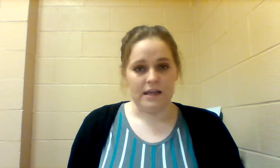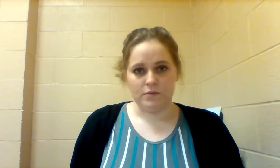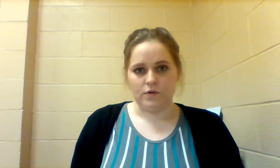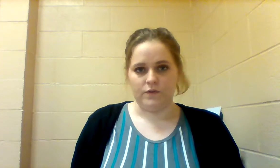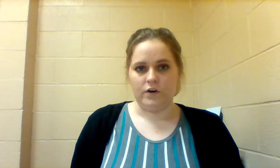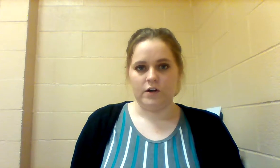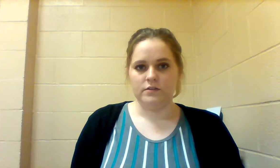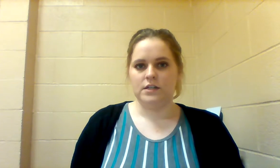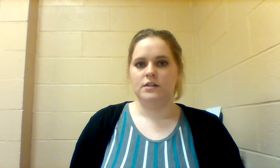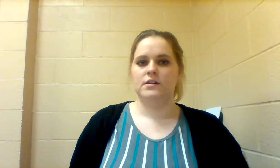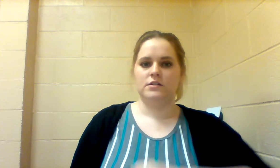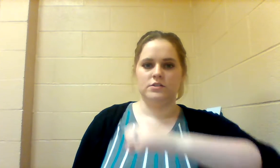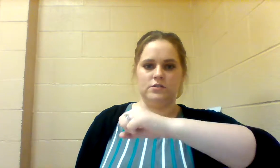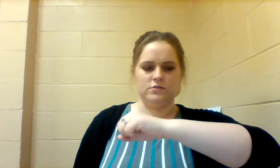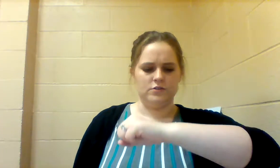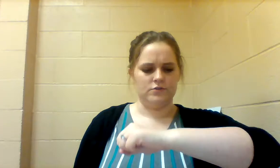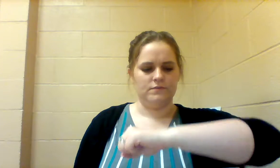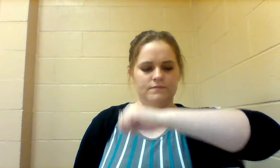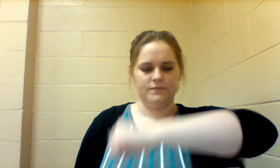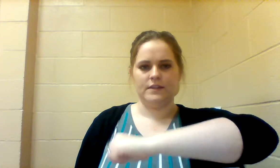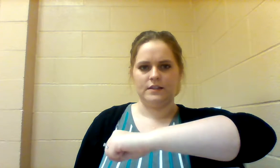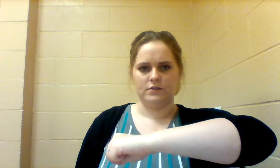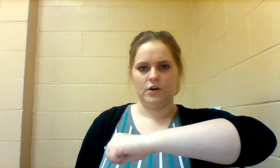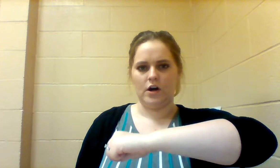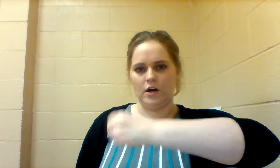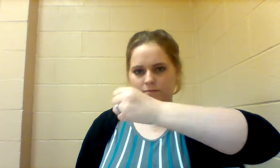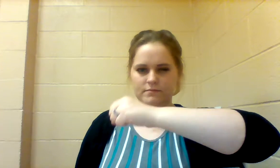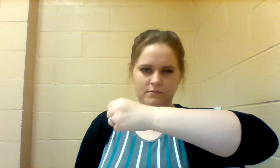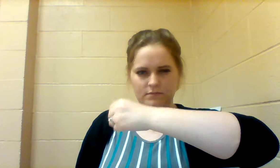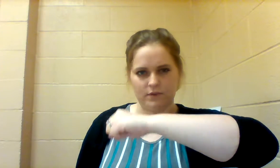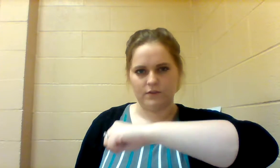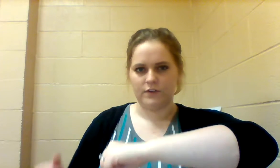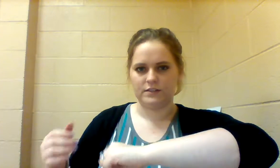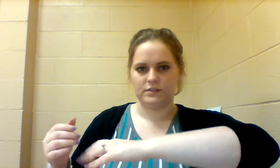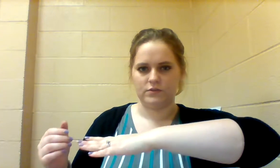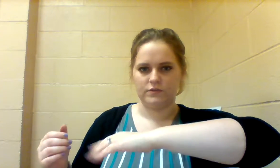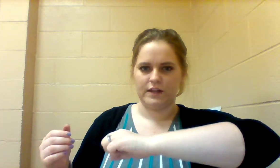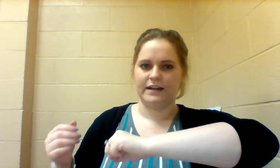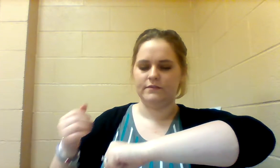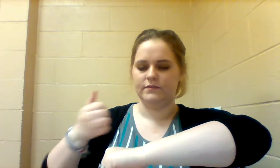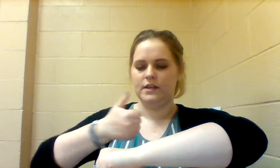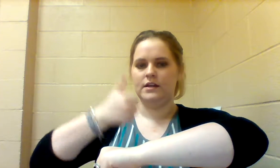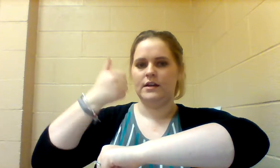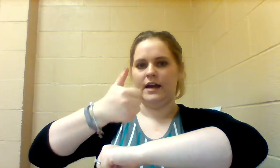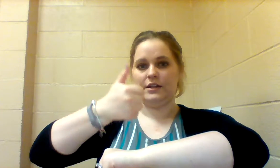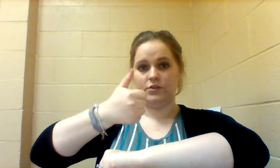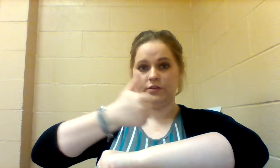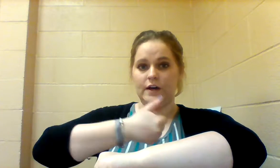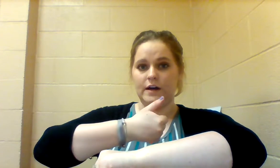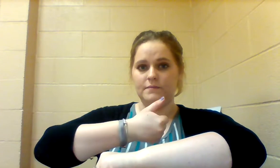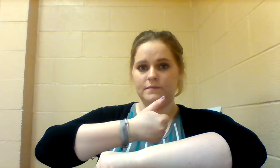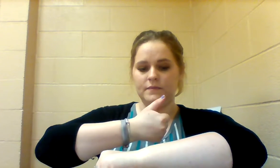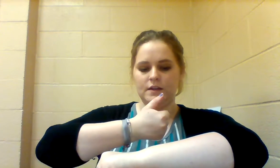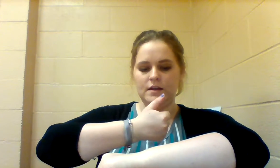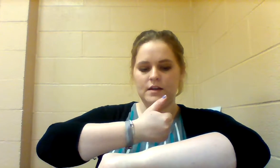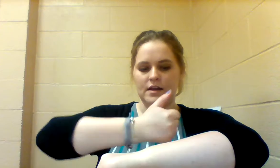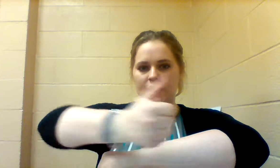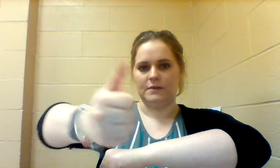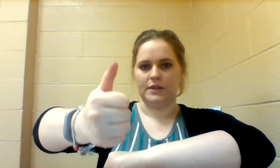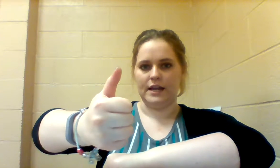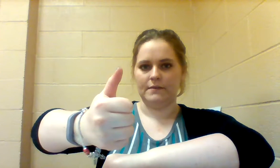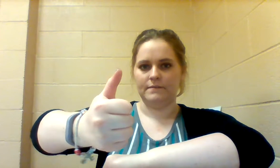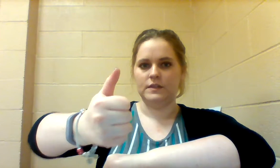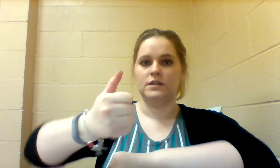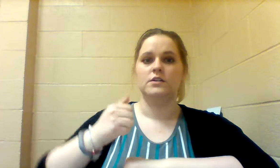BLAME or FAULT so you do your arm in a fist or flat and your thumb BLAME